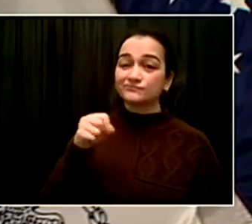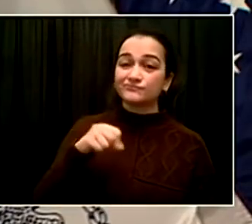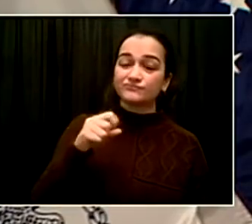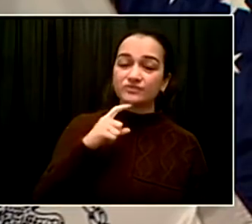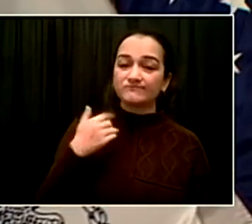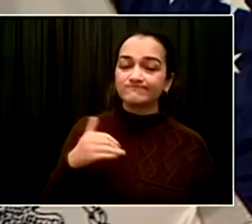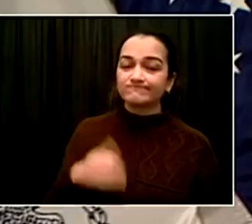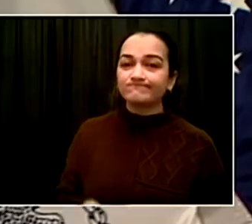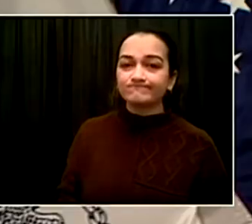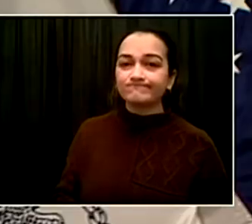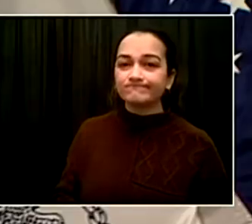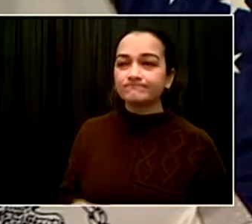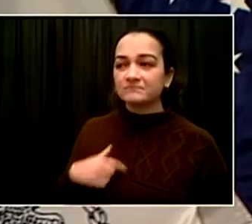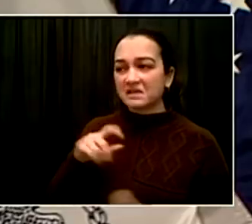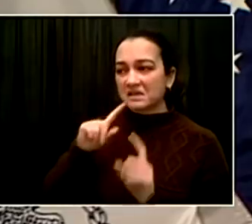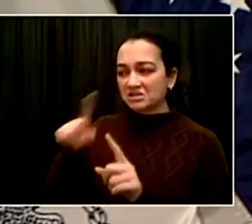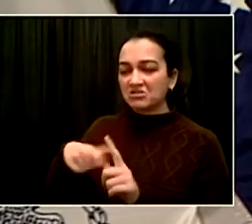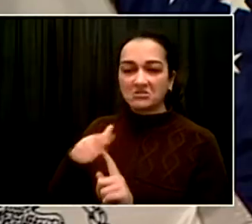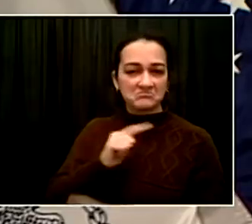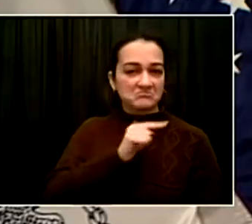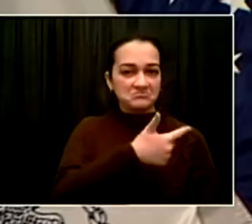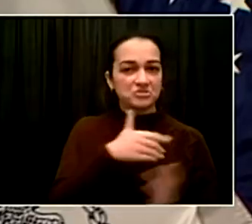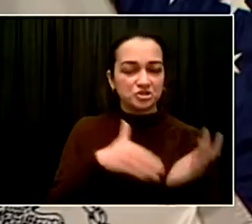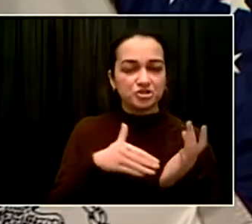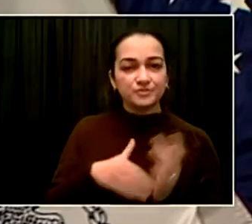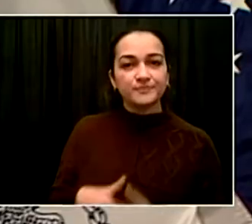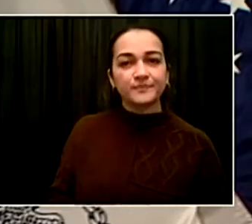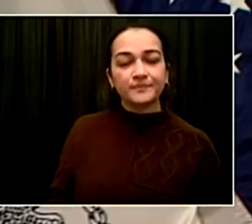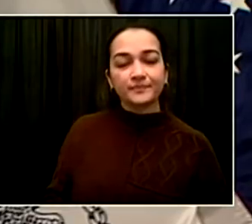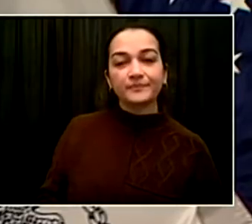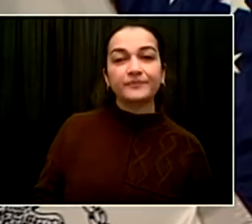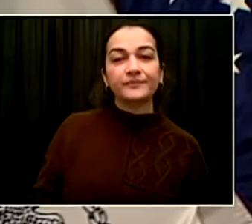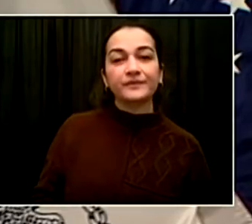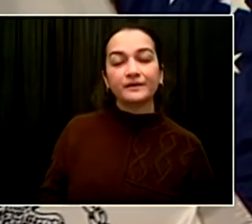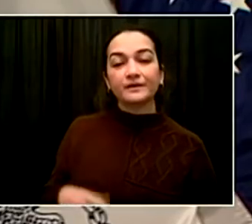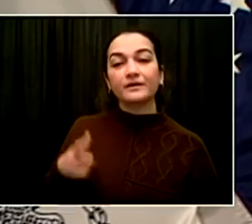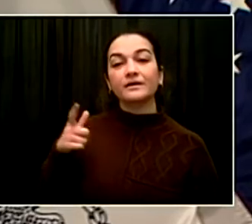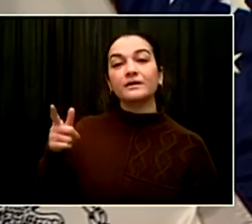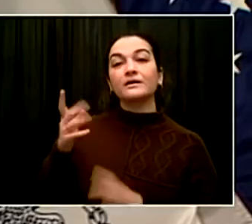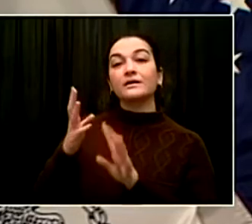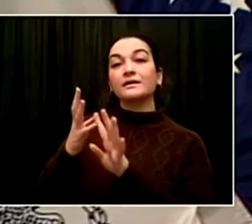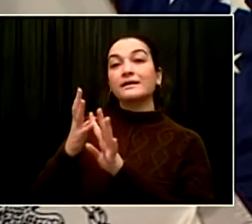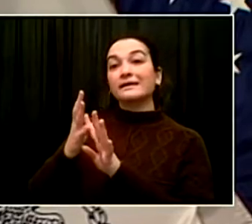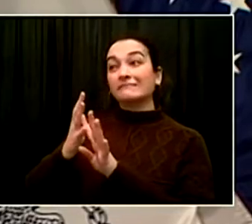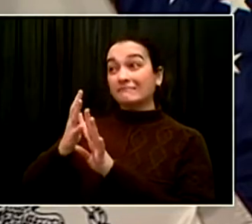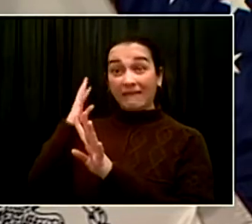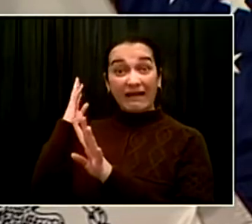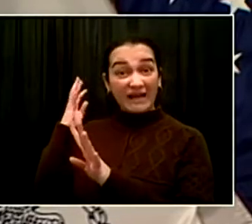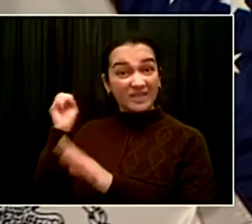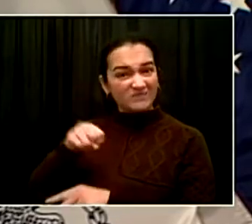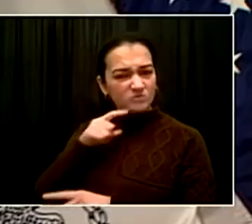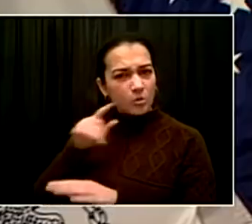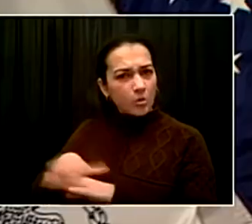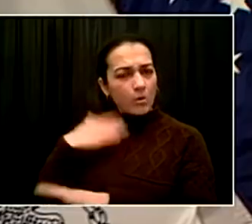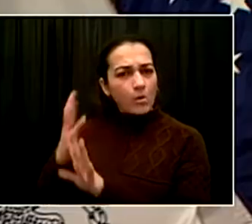LONG LINES, LONG WAIT TIMES. CAN YOU EXPLAIN WHAT IS BEING DONE BY THE CITY TO GET MORE TESTS AND INCREASE THE SPEED IN WHICH IT IS COMING BACK?